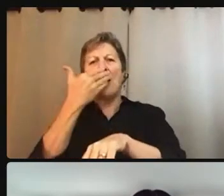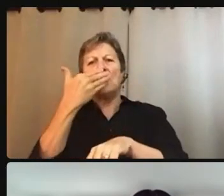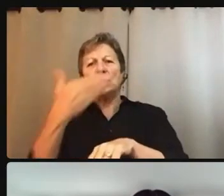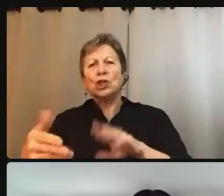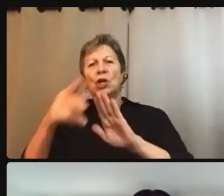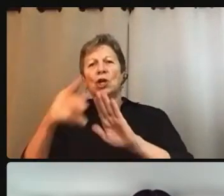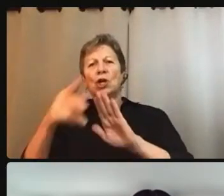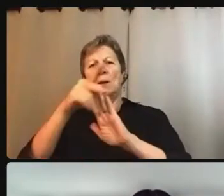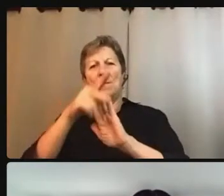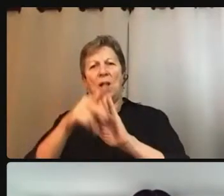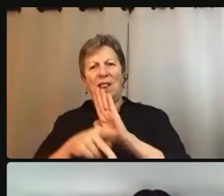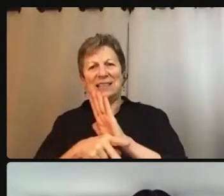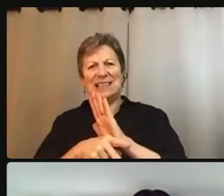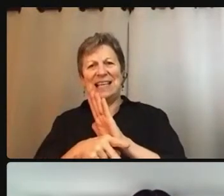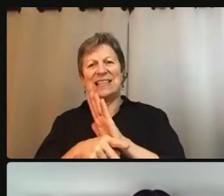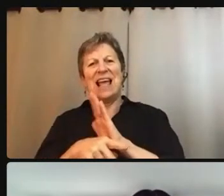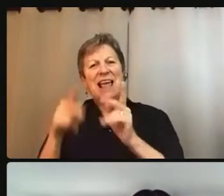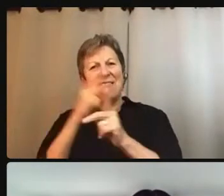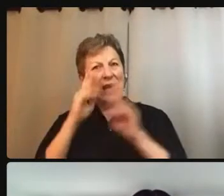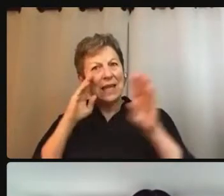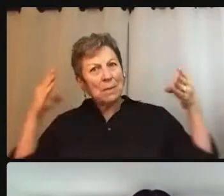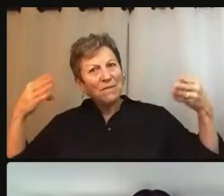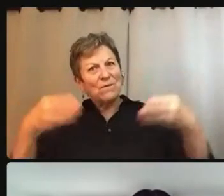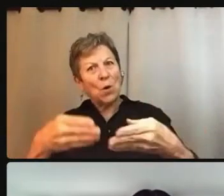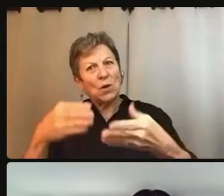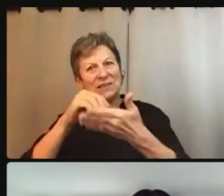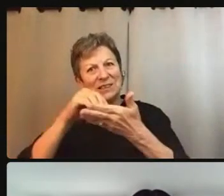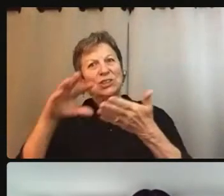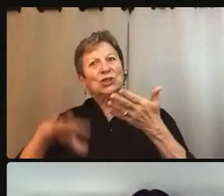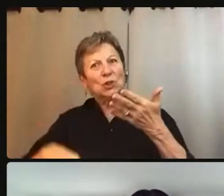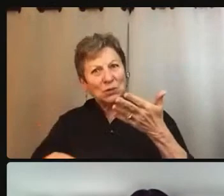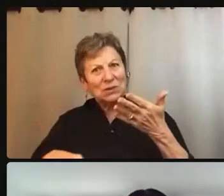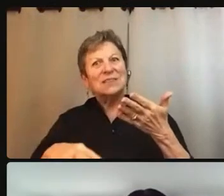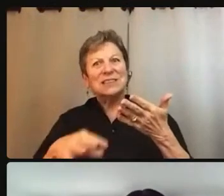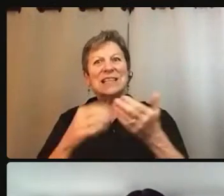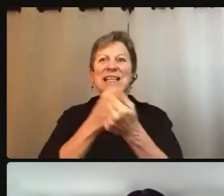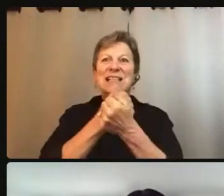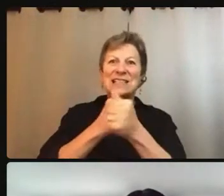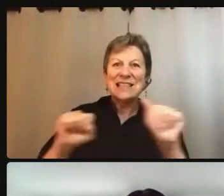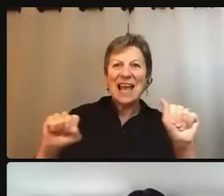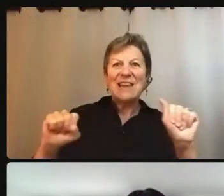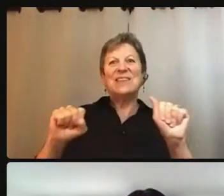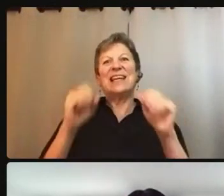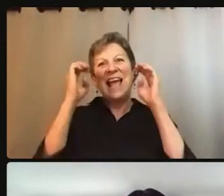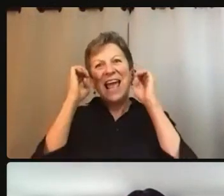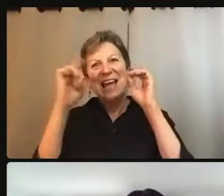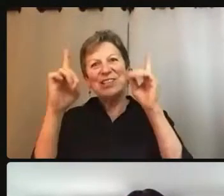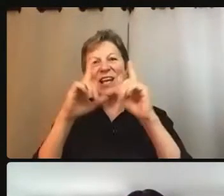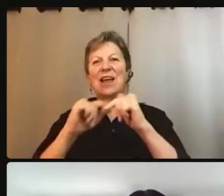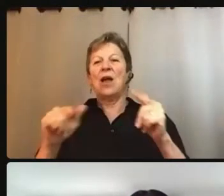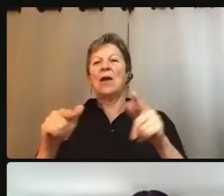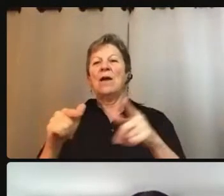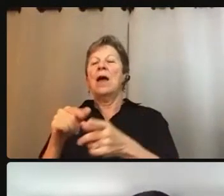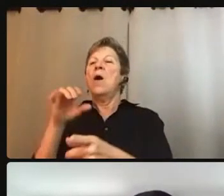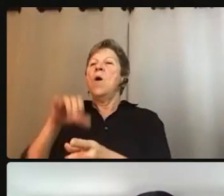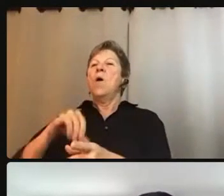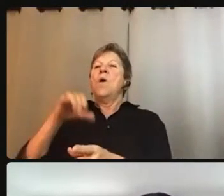YOU THINK YOU WOULD NEED TO BE ABLE TO ESTABLISH POLICIES THAT